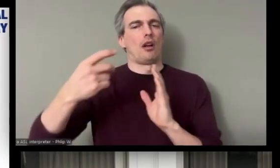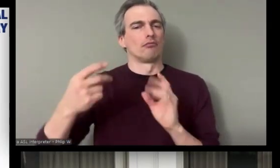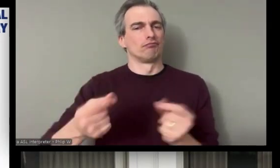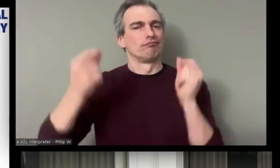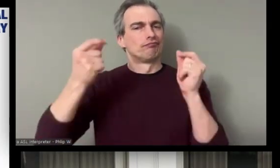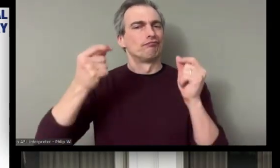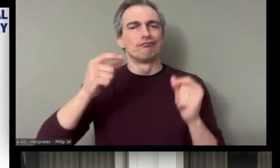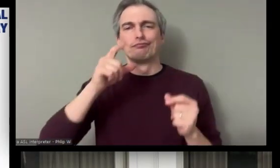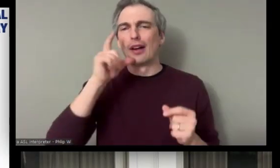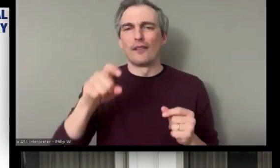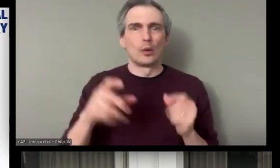I mentioned the haptics.